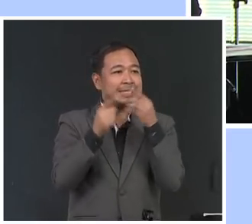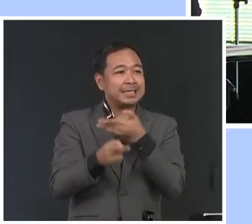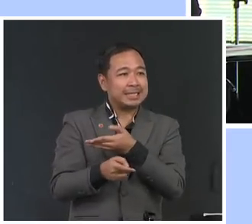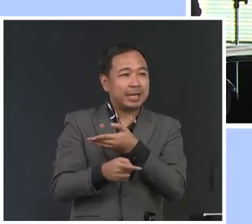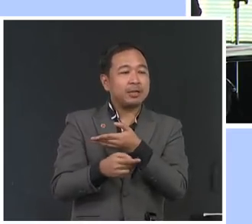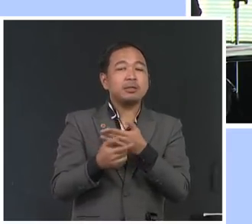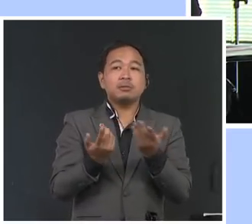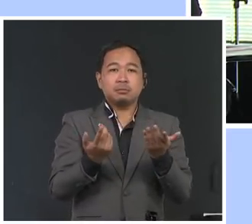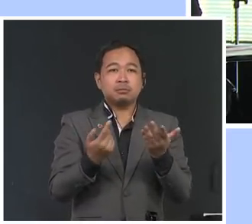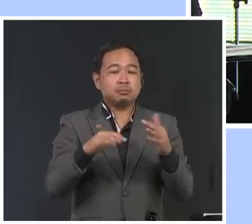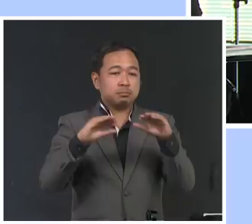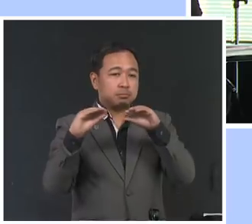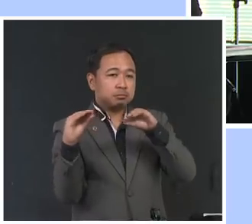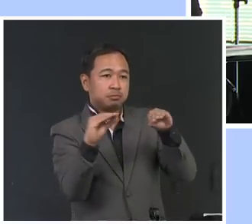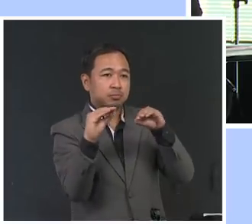In fact, Professor Maher, right here,